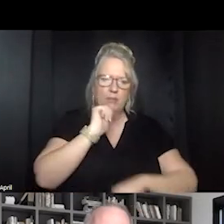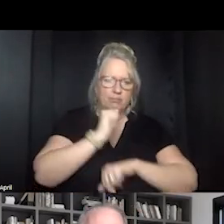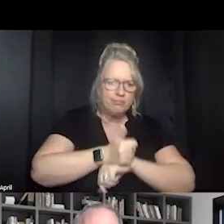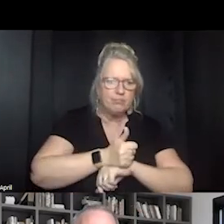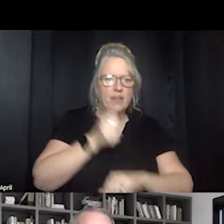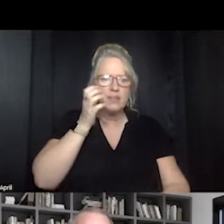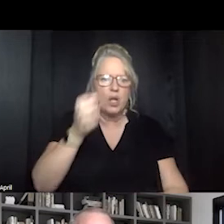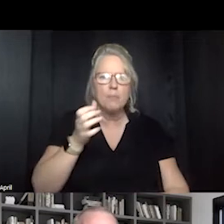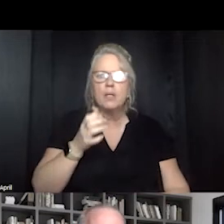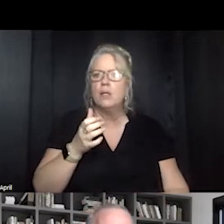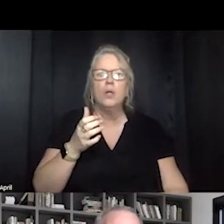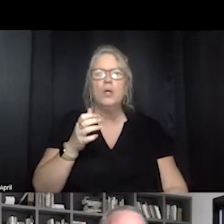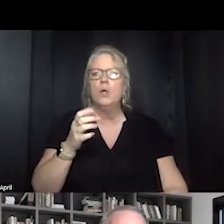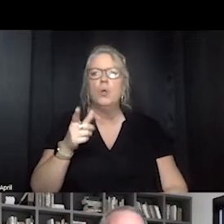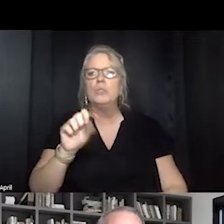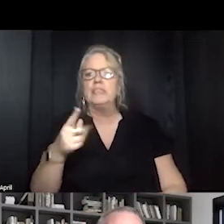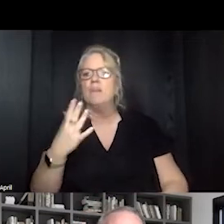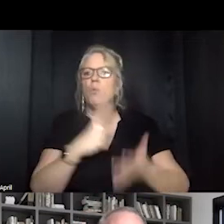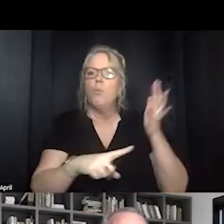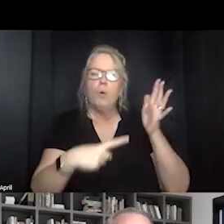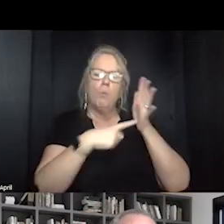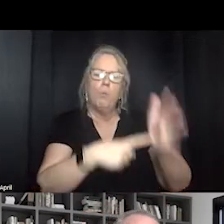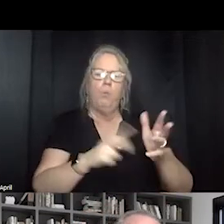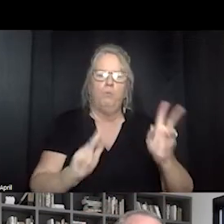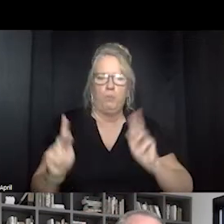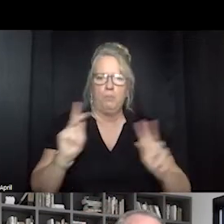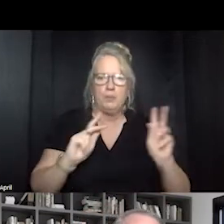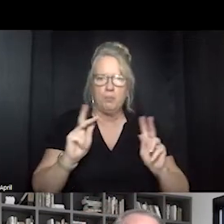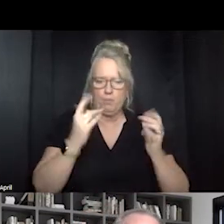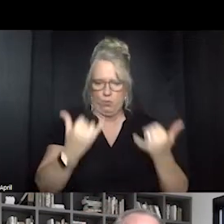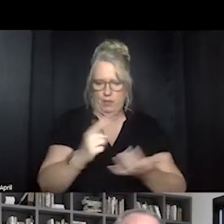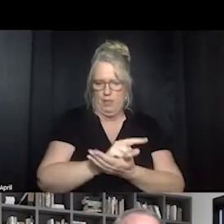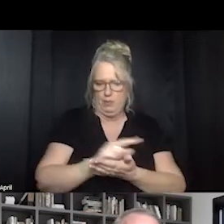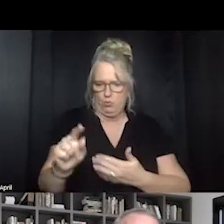STEPH, WHAT, WHAT WOULD YOU POINT PEOPLE TO THE, TO THE, THIS WEEK'S ARTICLE BASED ON, ON THE